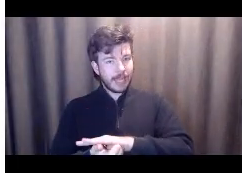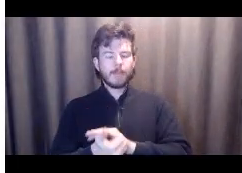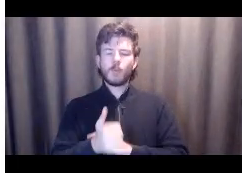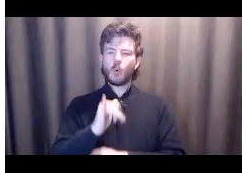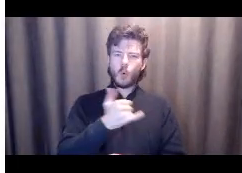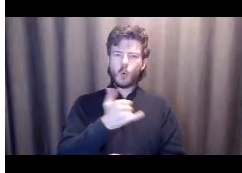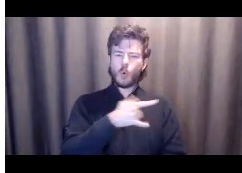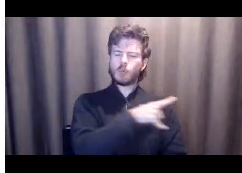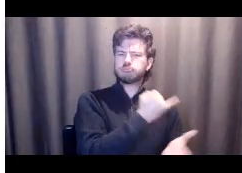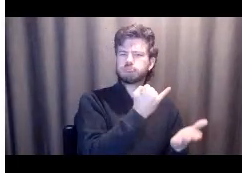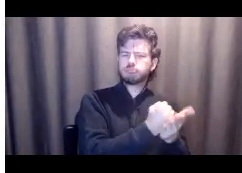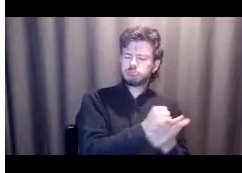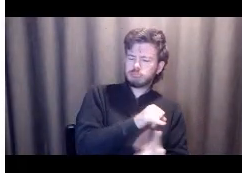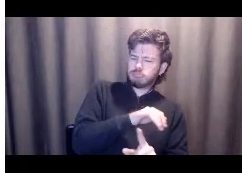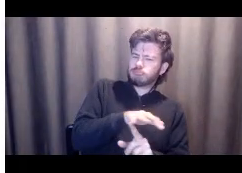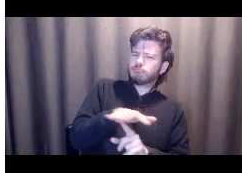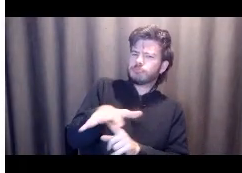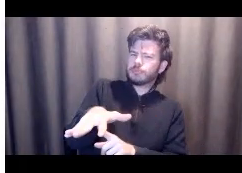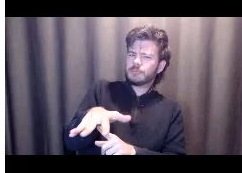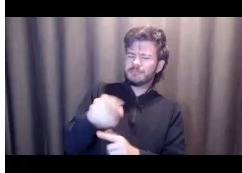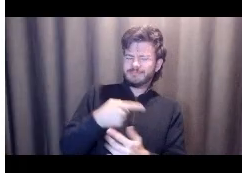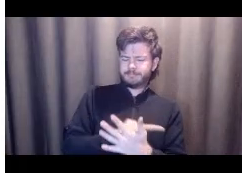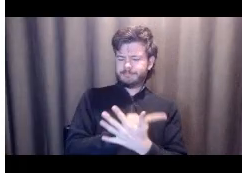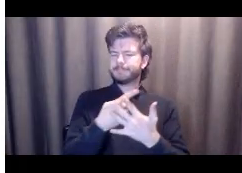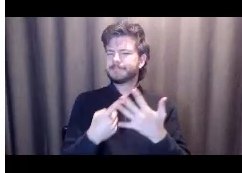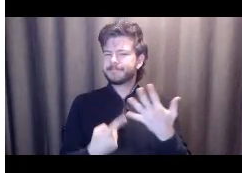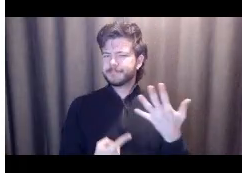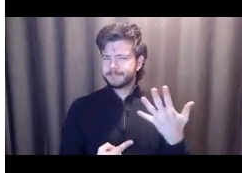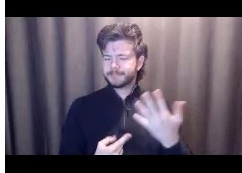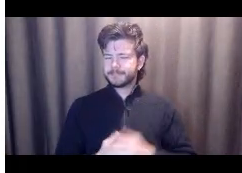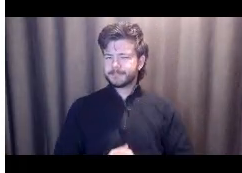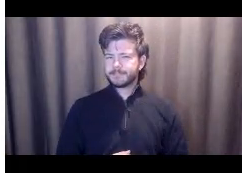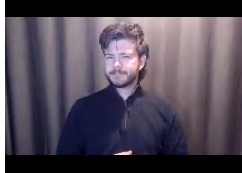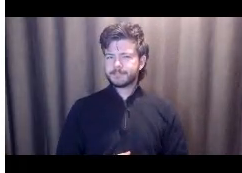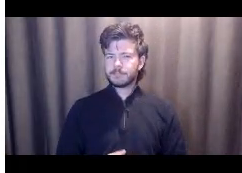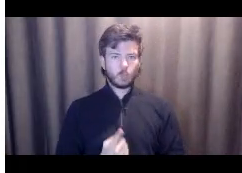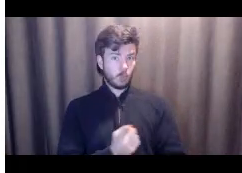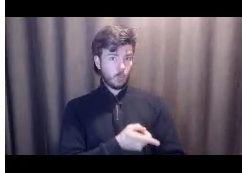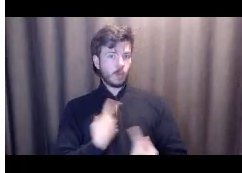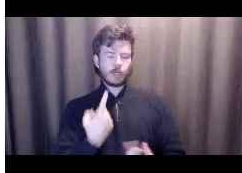We also think about what safeguards could be used to minimise the risk.